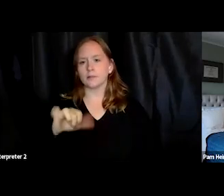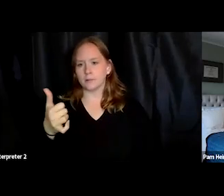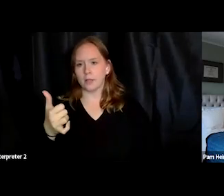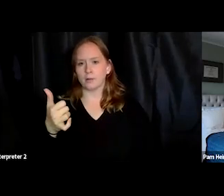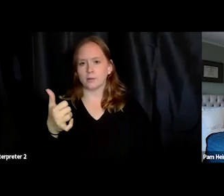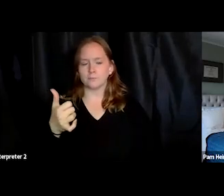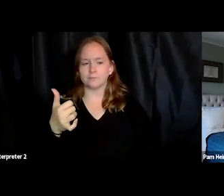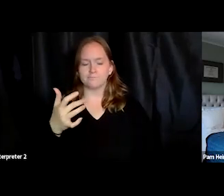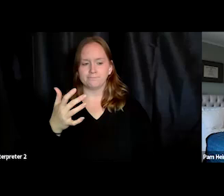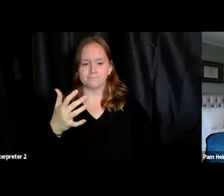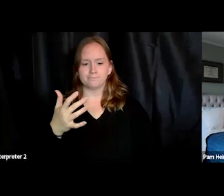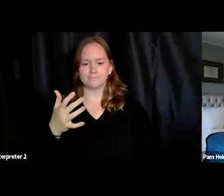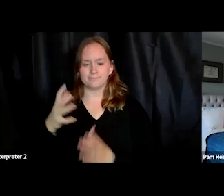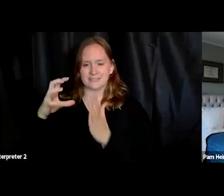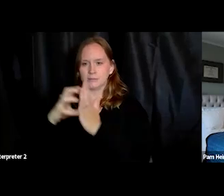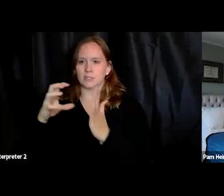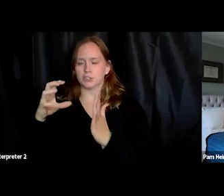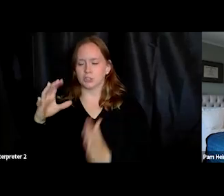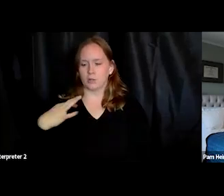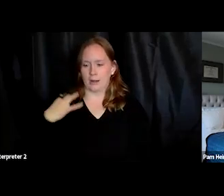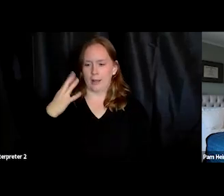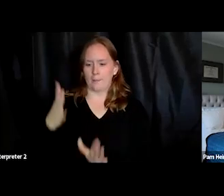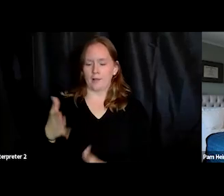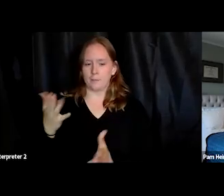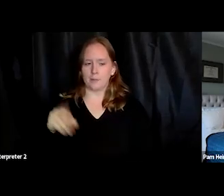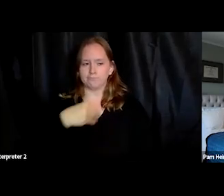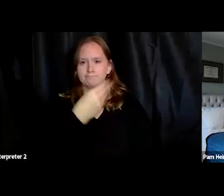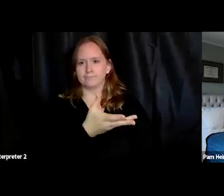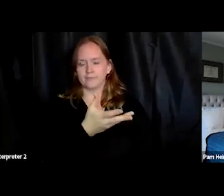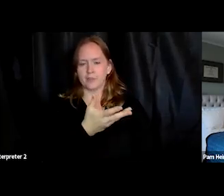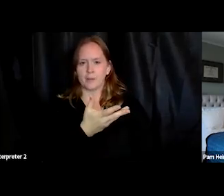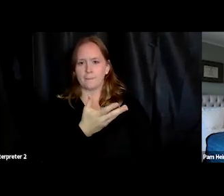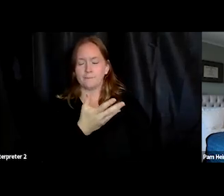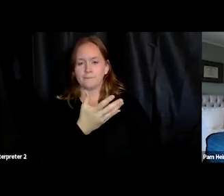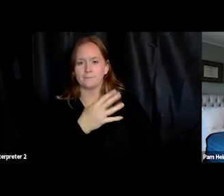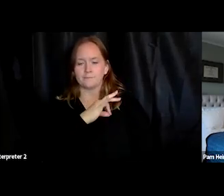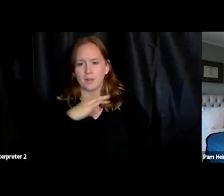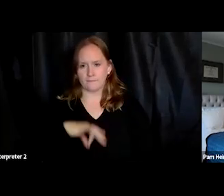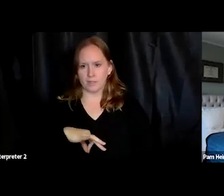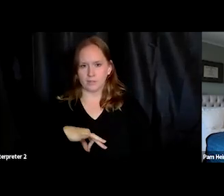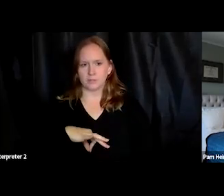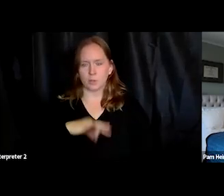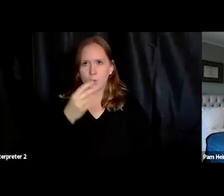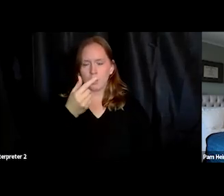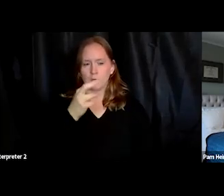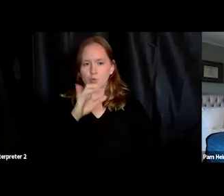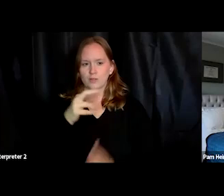So again, we really, you know, all of this to say keep the grid rules in mind when you have applicants that while they,